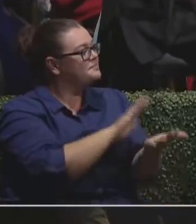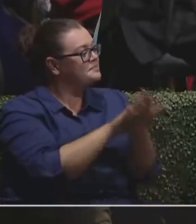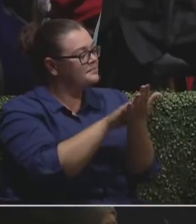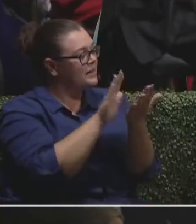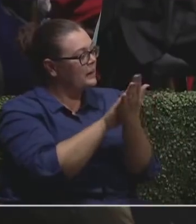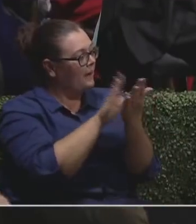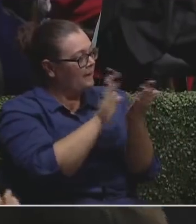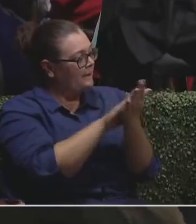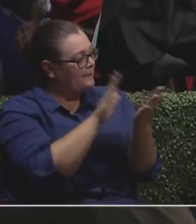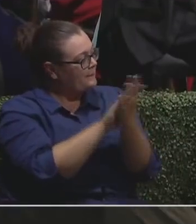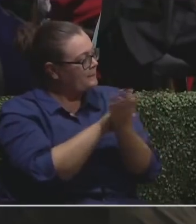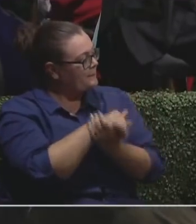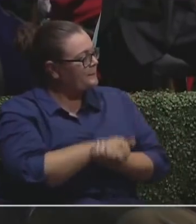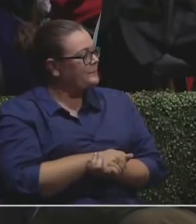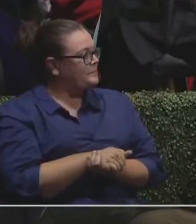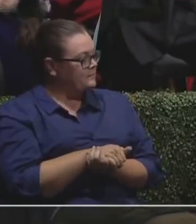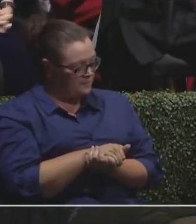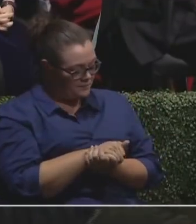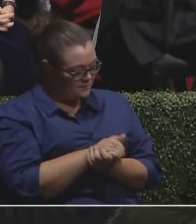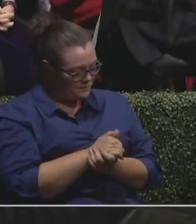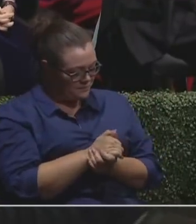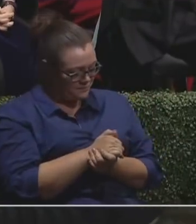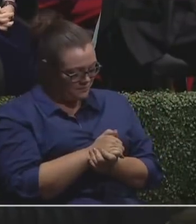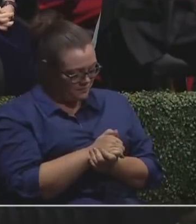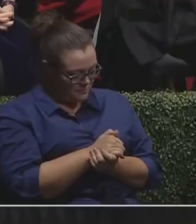ARE GOING TO ASK THE BACCALAUREATE DEGREES PLEASE RISE FOR THE CONFERRAL OF DEGREES?